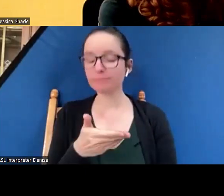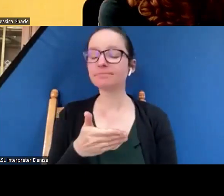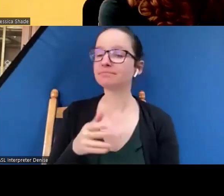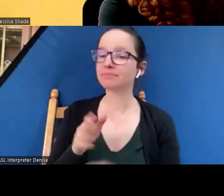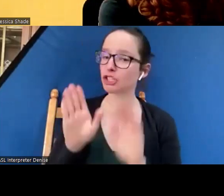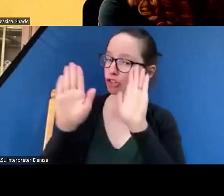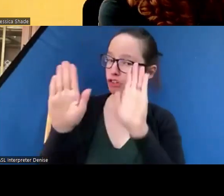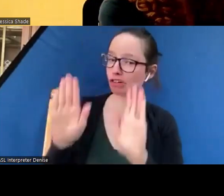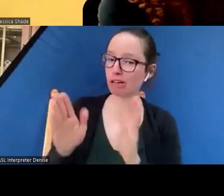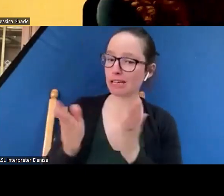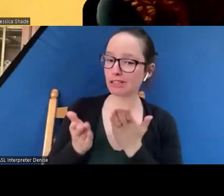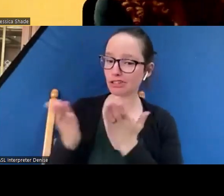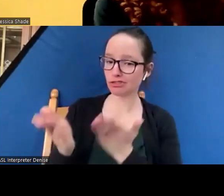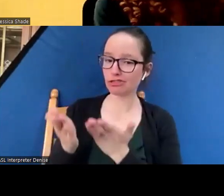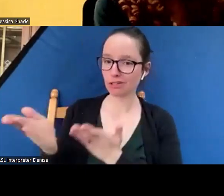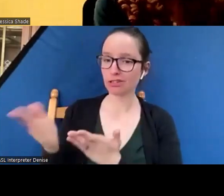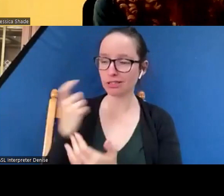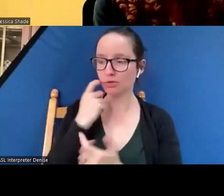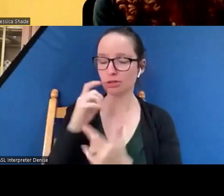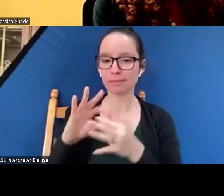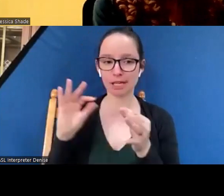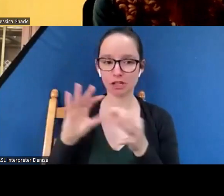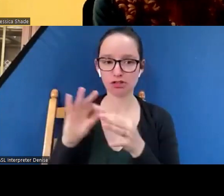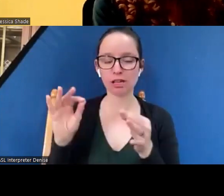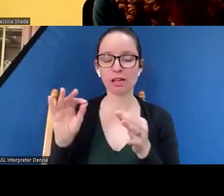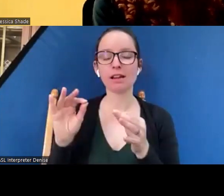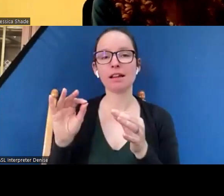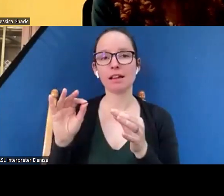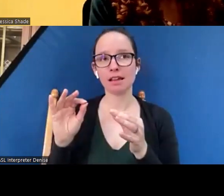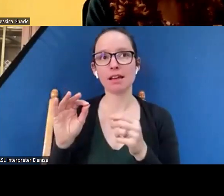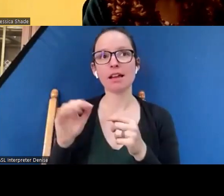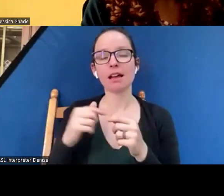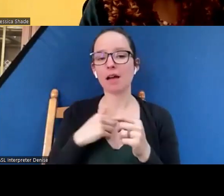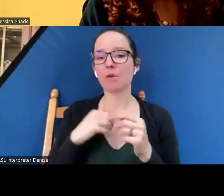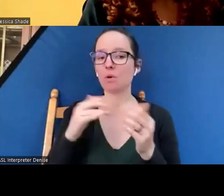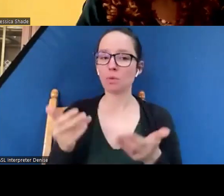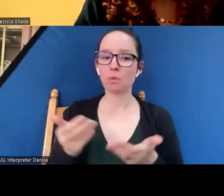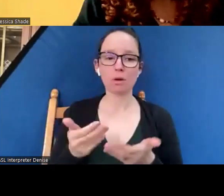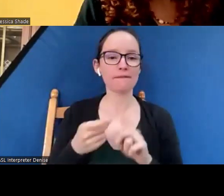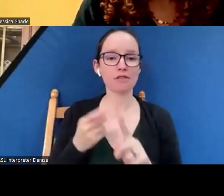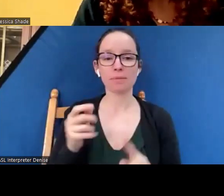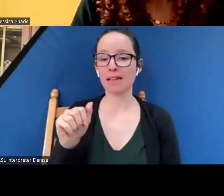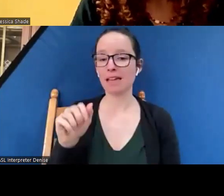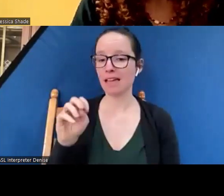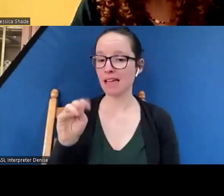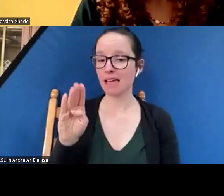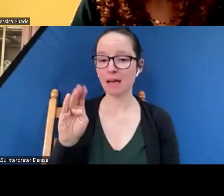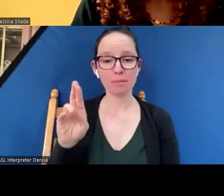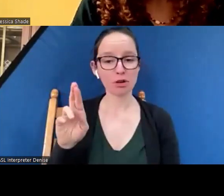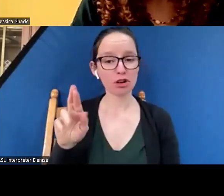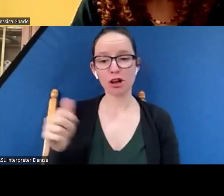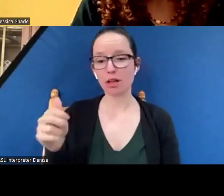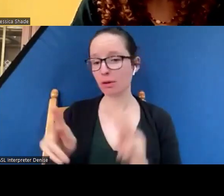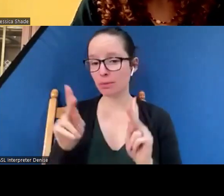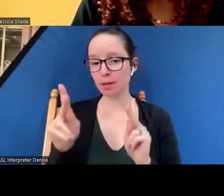of my head, but I would also welcome that from Amber others on the call if you feel free to drop them in the chat if you have a favorite.